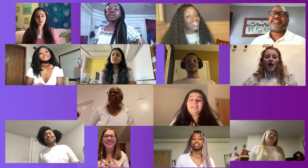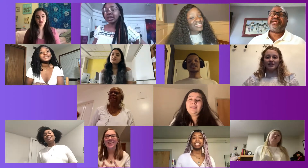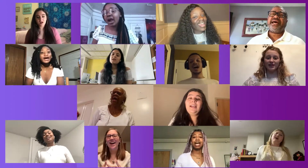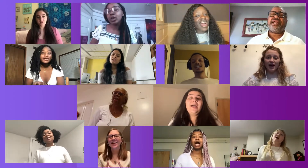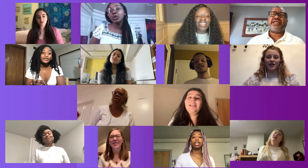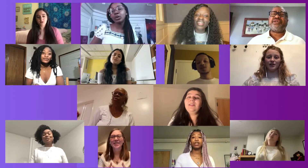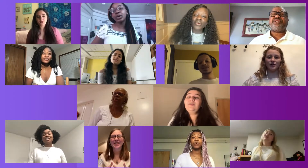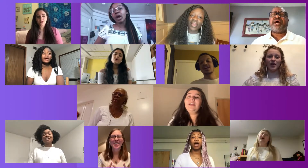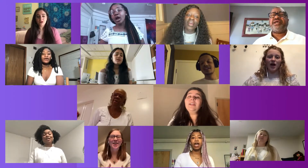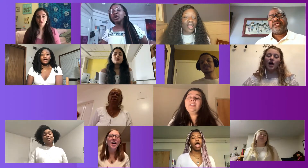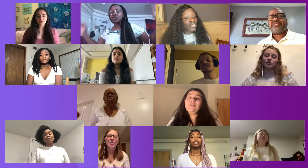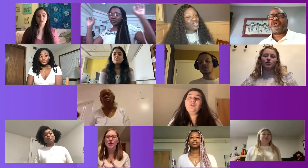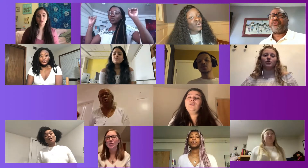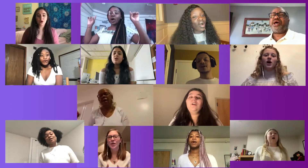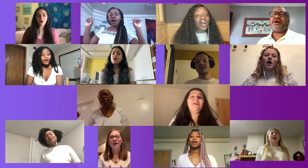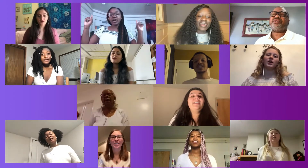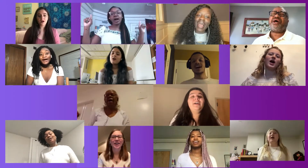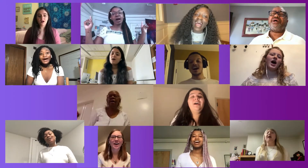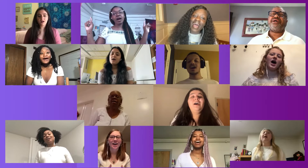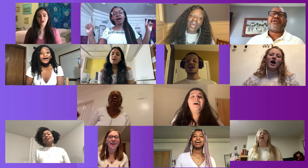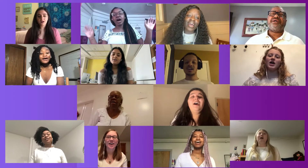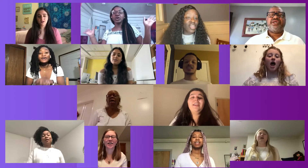Sing hallelujah to our God